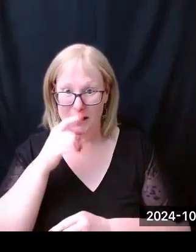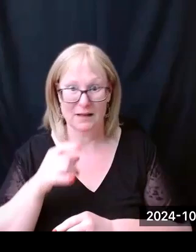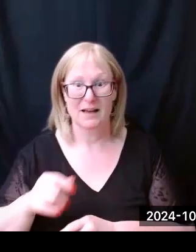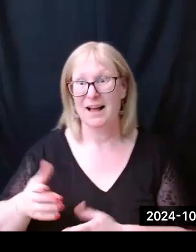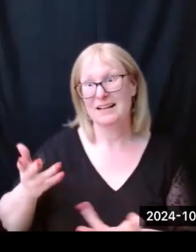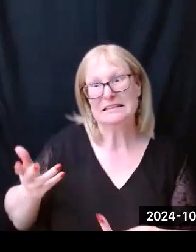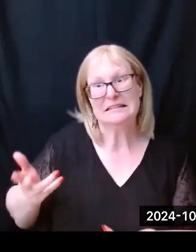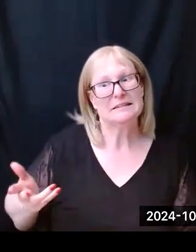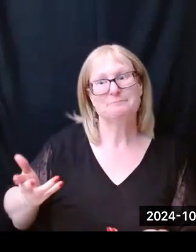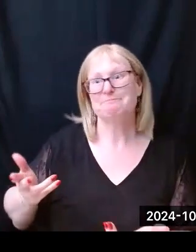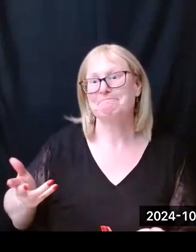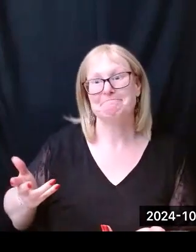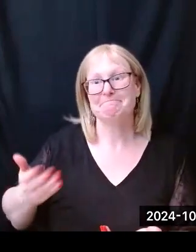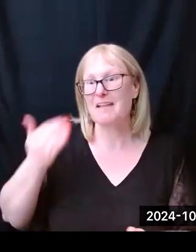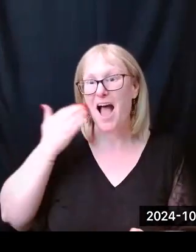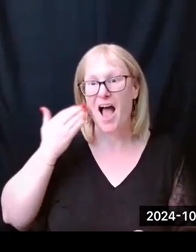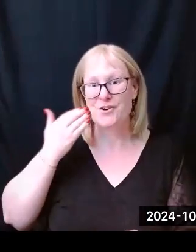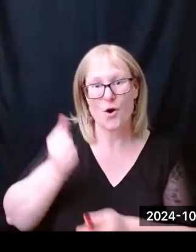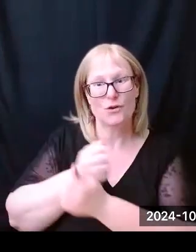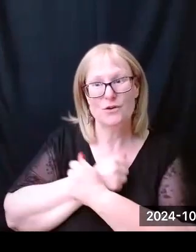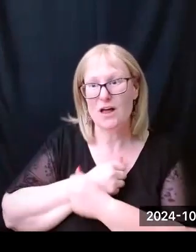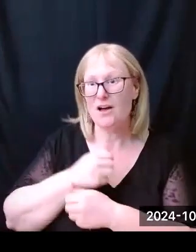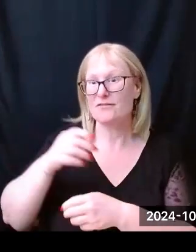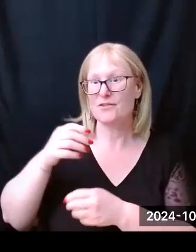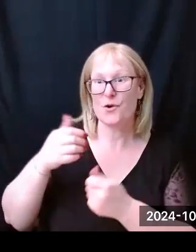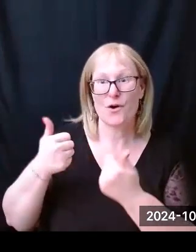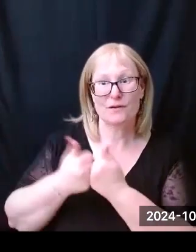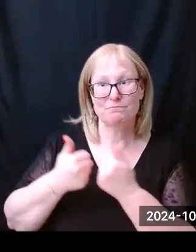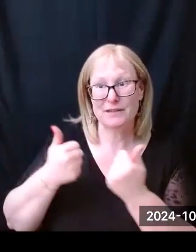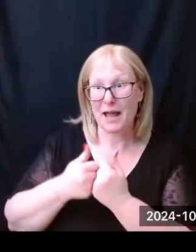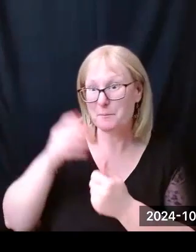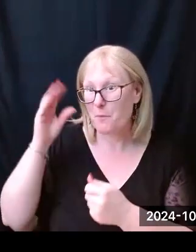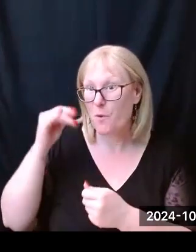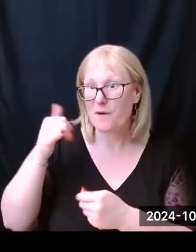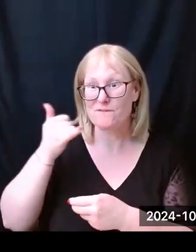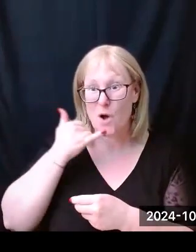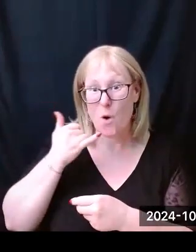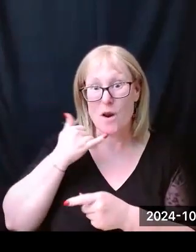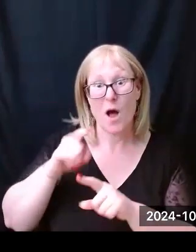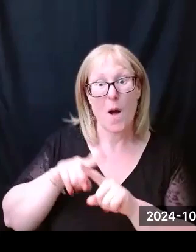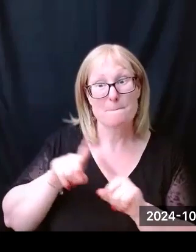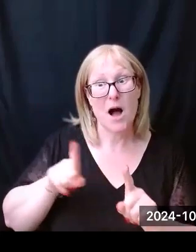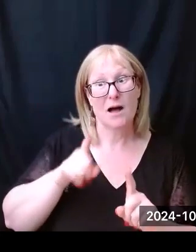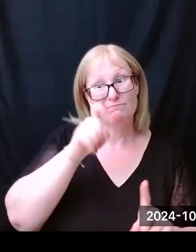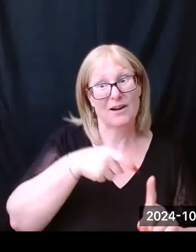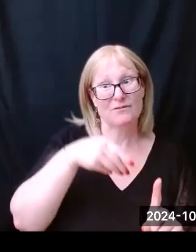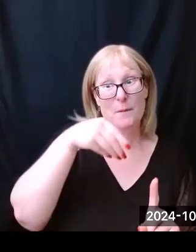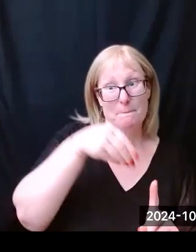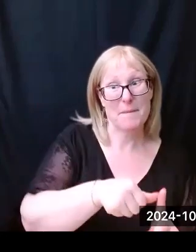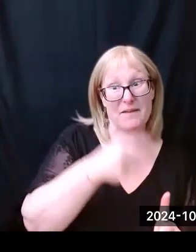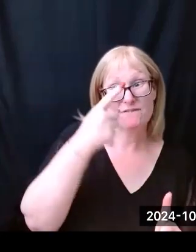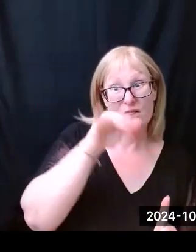And I know you love your Game Boy phone, Nintendo Switch, but somebody had to pay for that. So we're working through it all together.